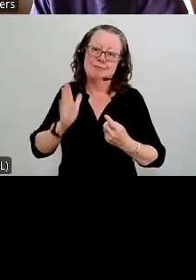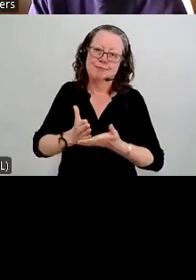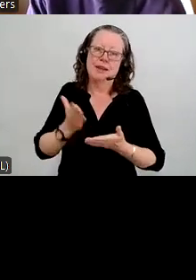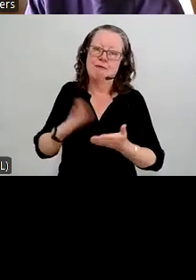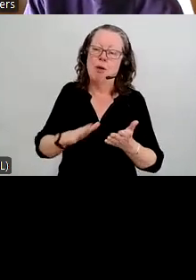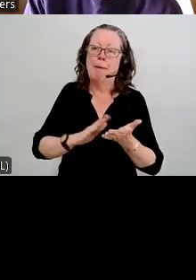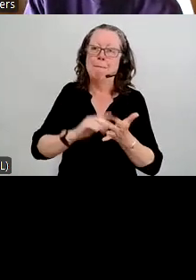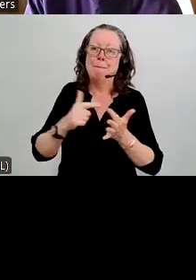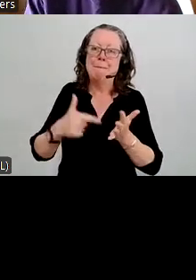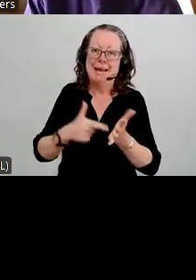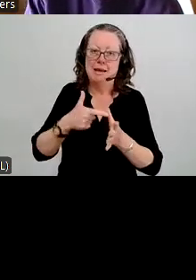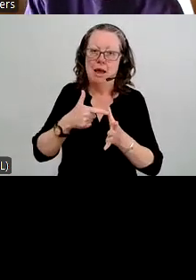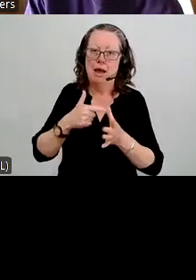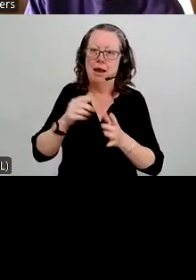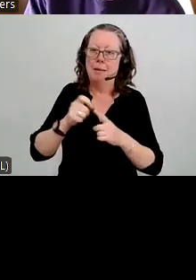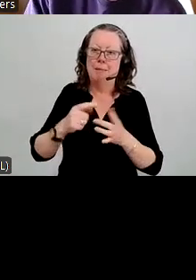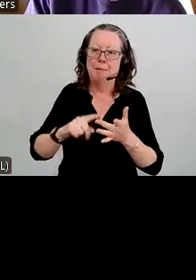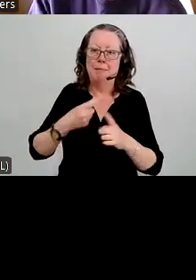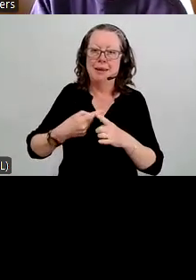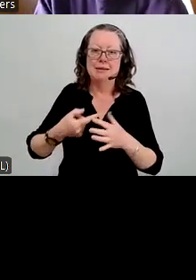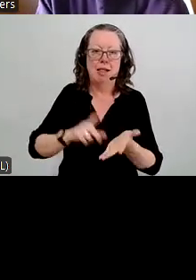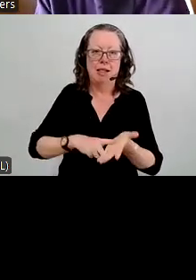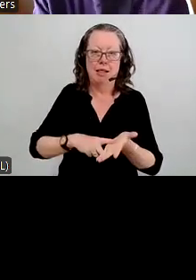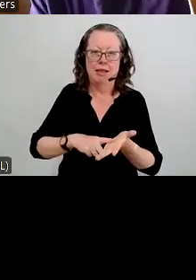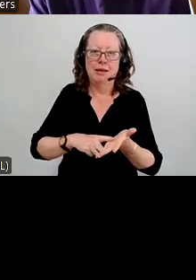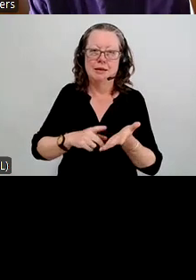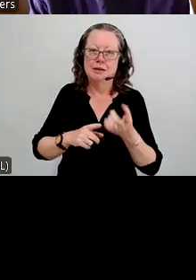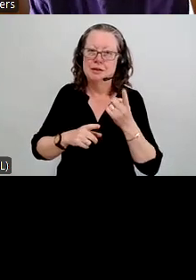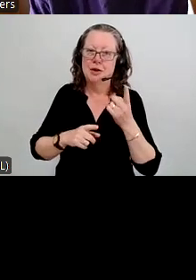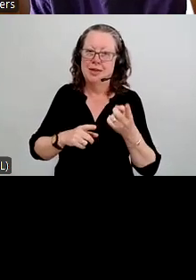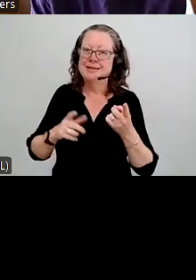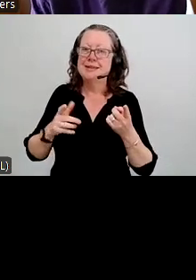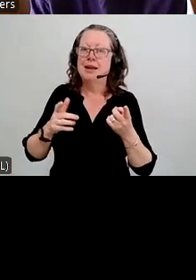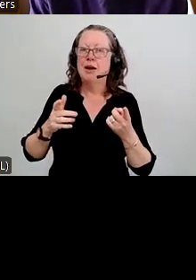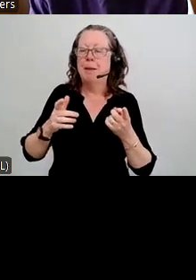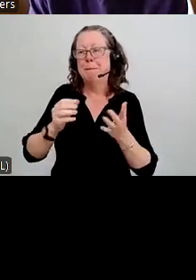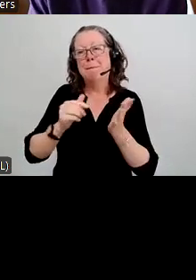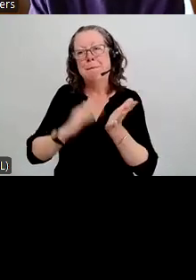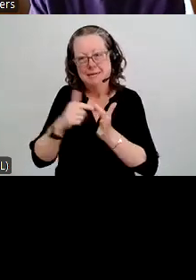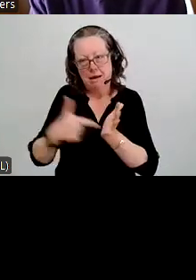and I suppose WhatsApp now as well. We're eventually going to get to that because Meta owns all three of them.